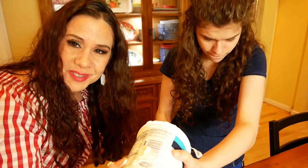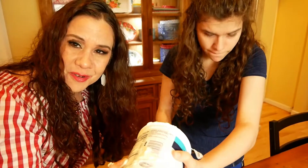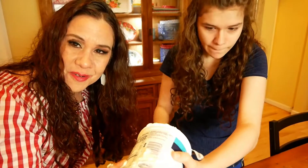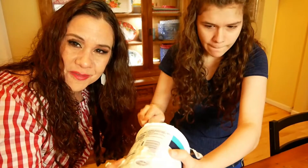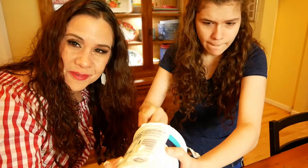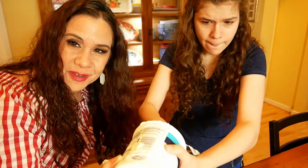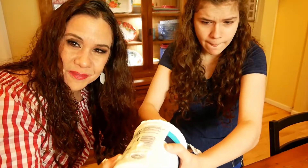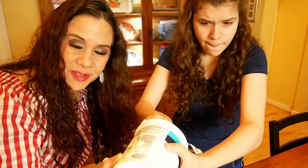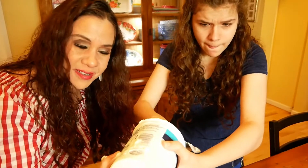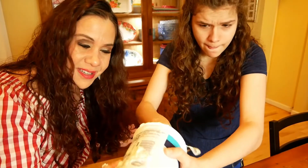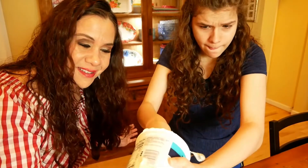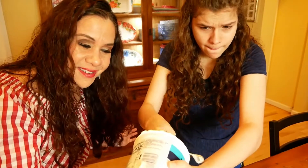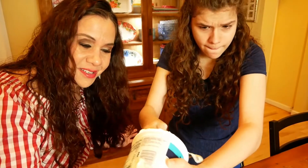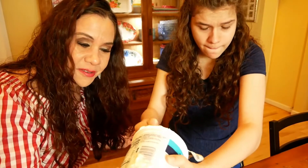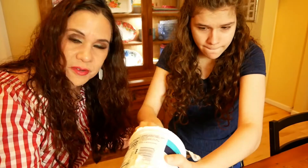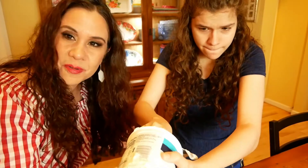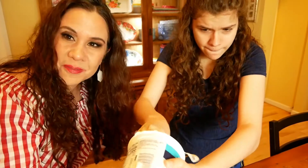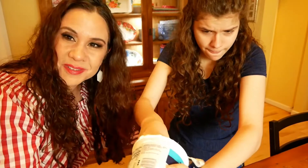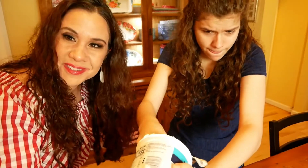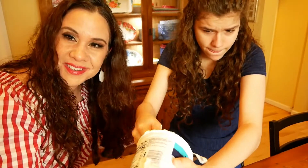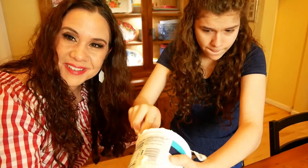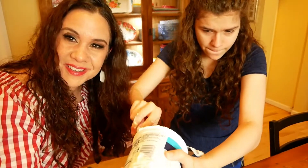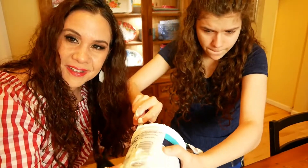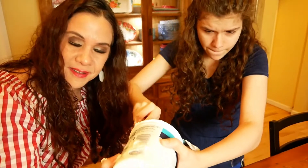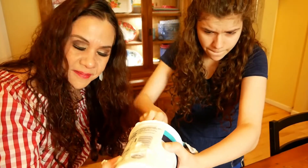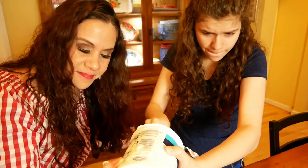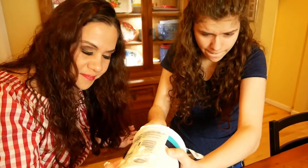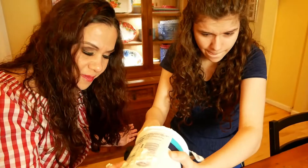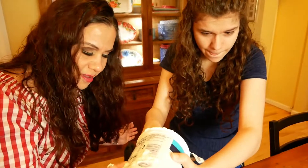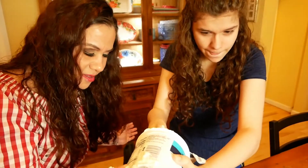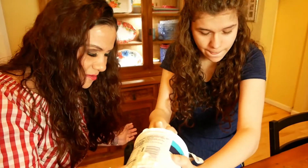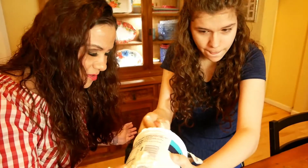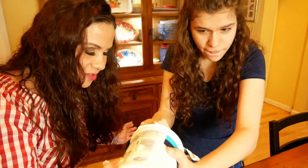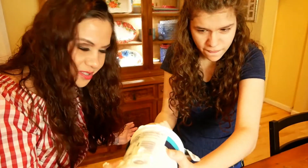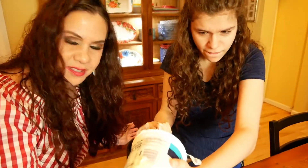so overwhelmed Elena's had alot of doctor appointments lately um but we've just